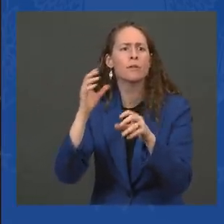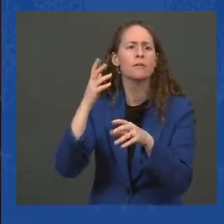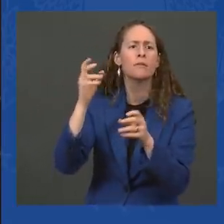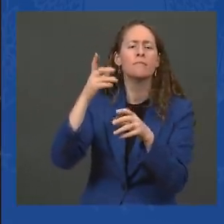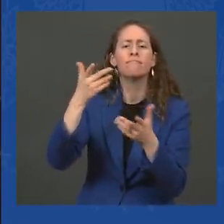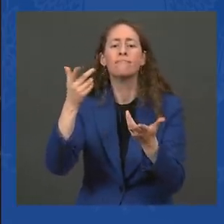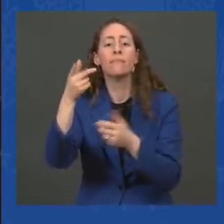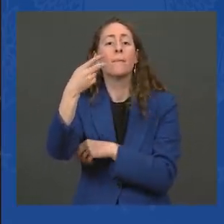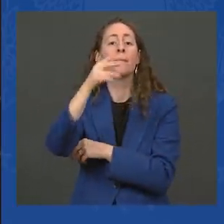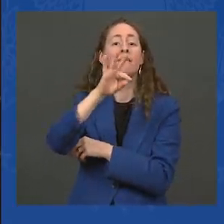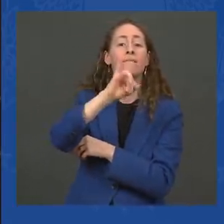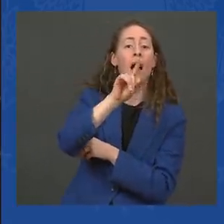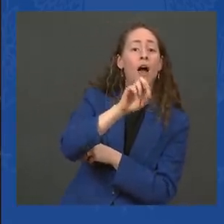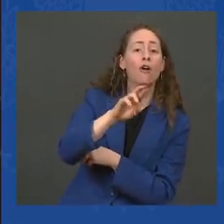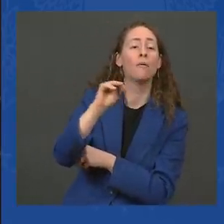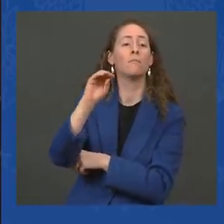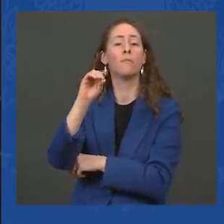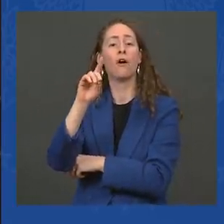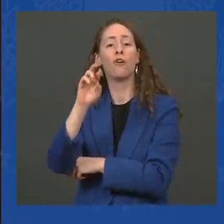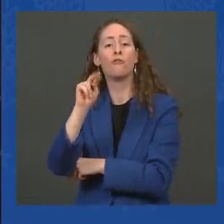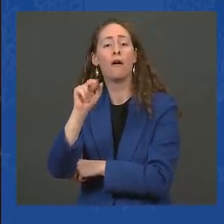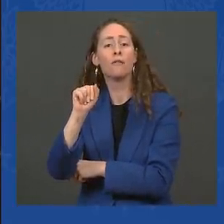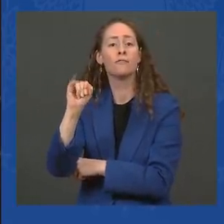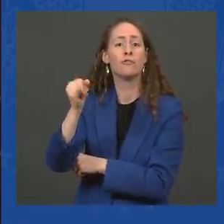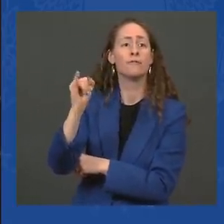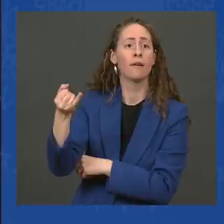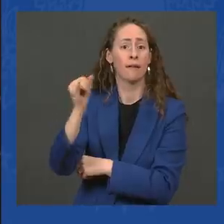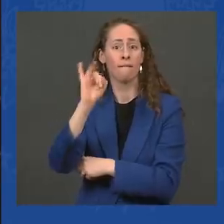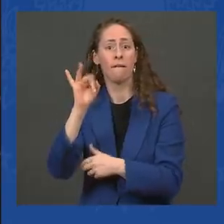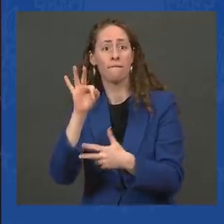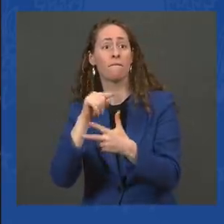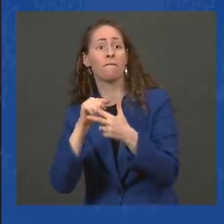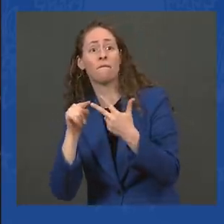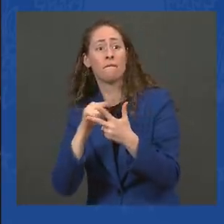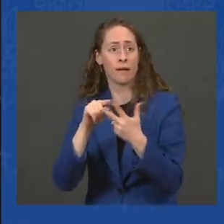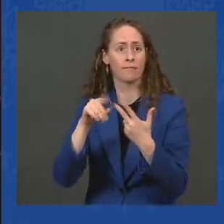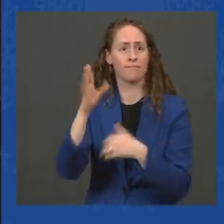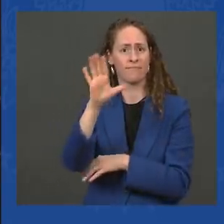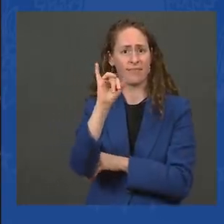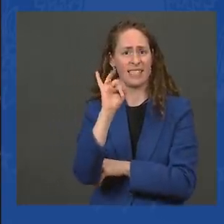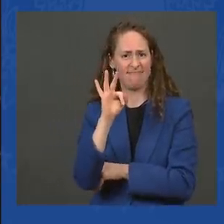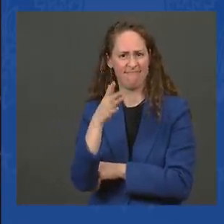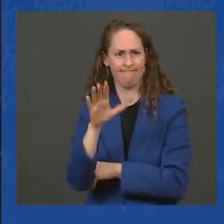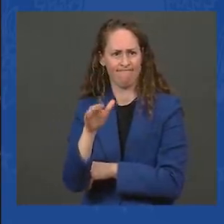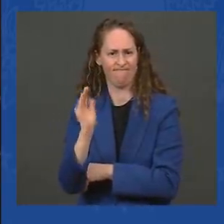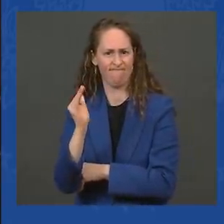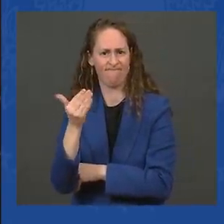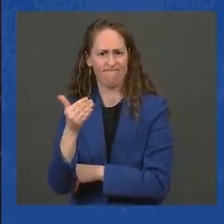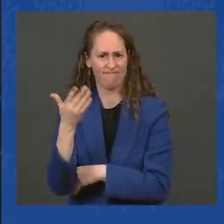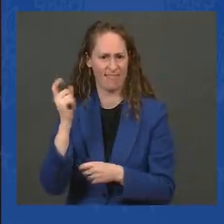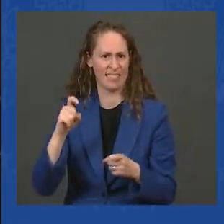for vaccines or boosters if needed. And I will also direct the FDA and the CDC